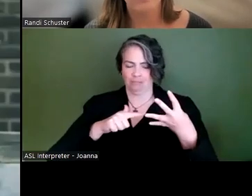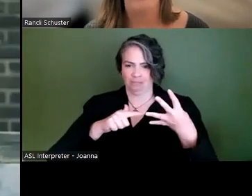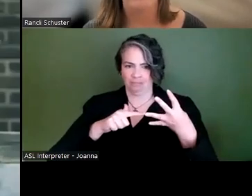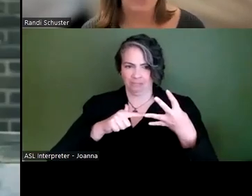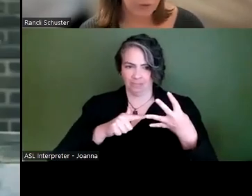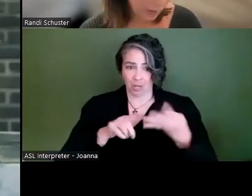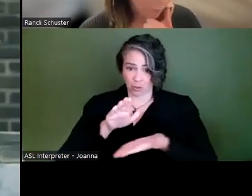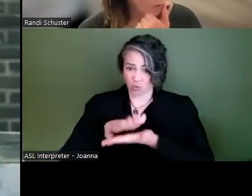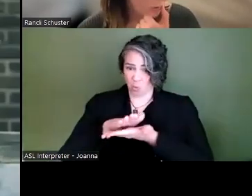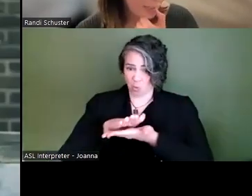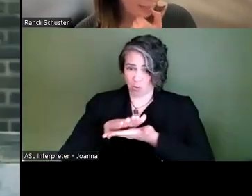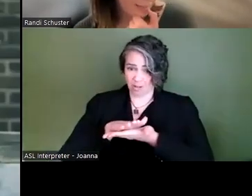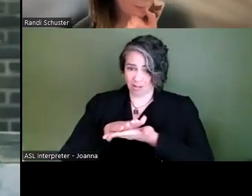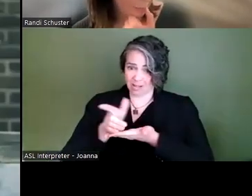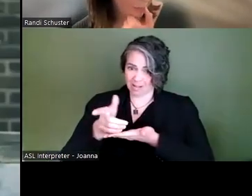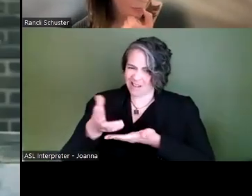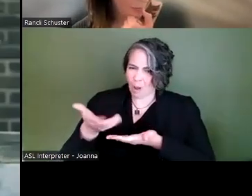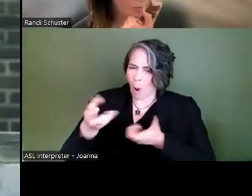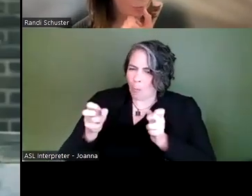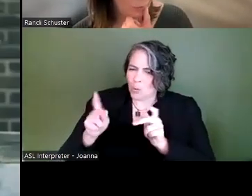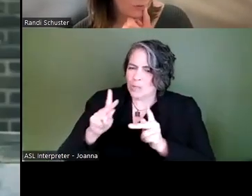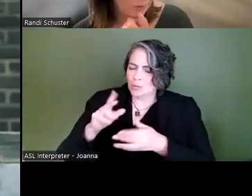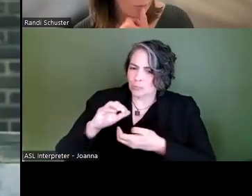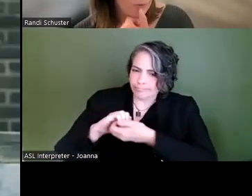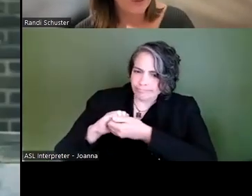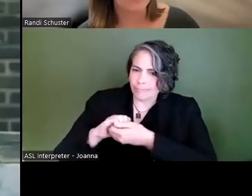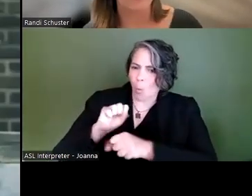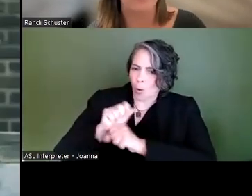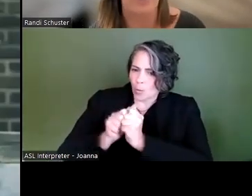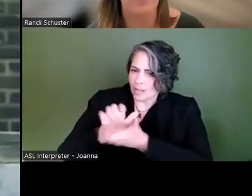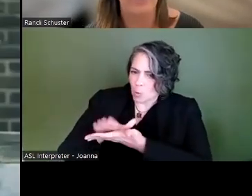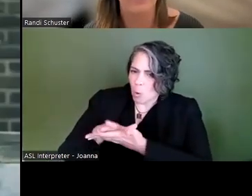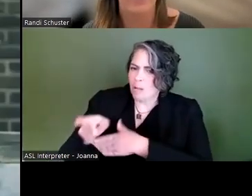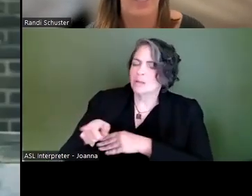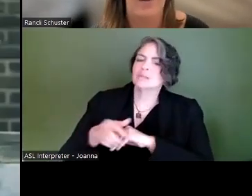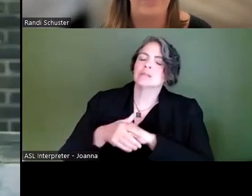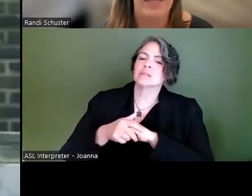or the unique opportunity in partnering with schools to support youth mental health,